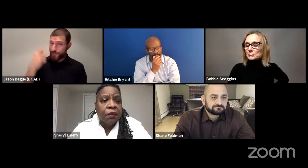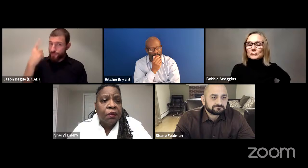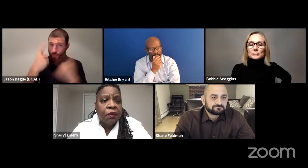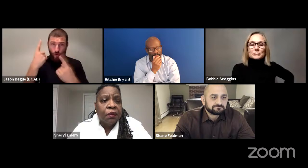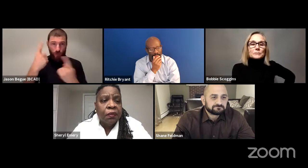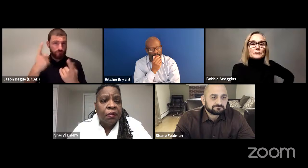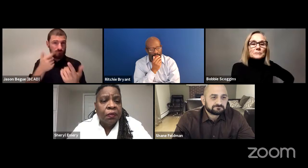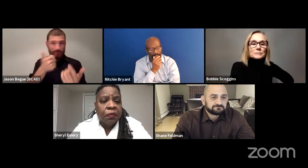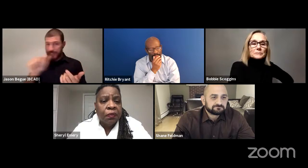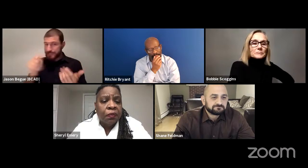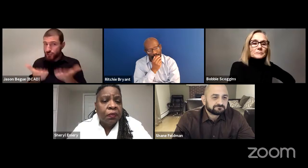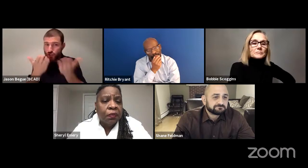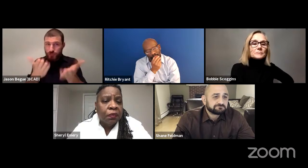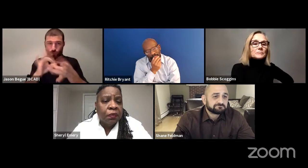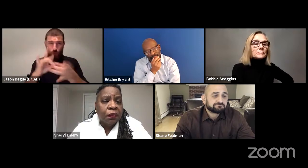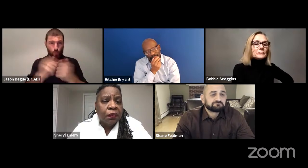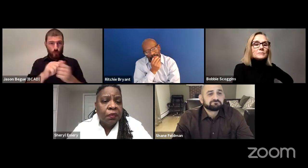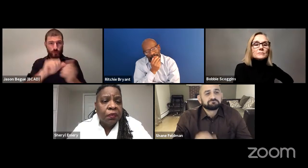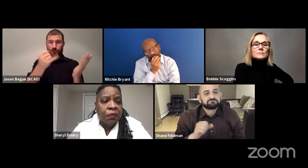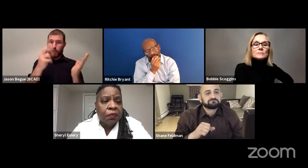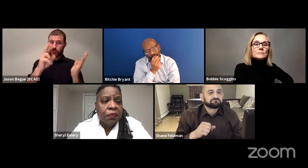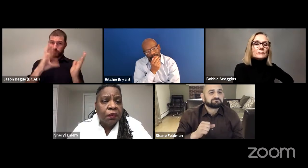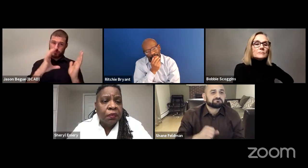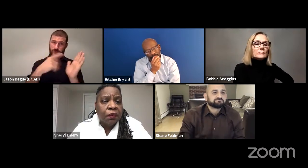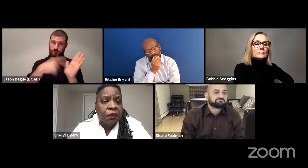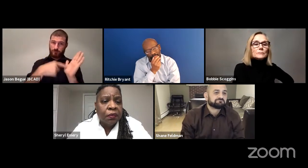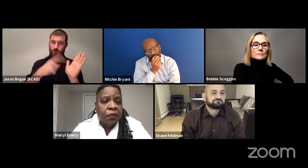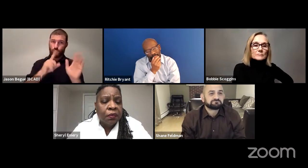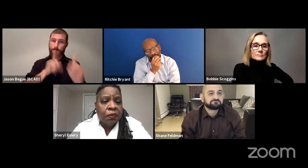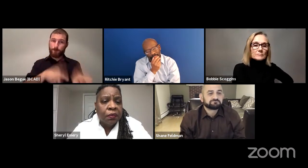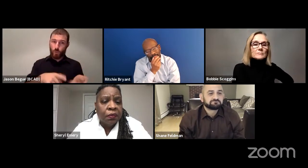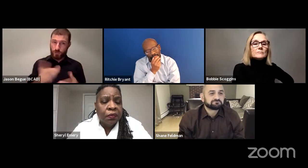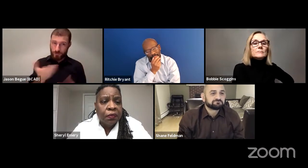Shane, is there any thoughts that you would like to add or suggestions in terms of the